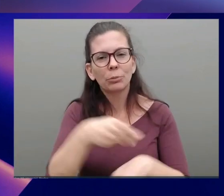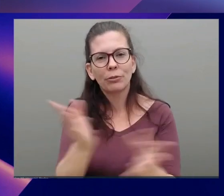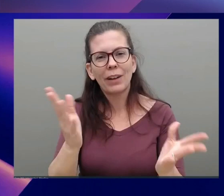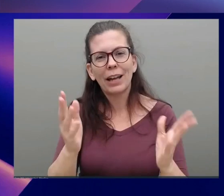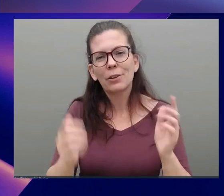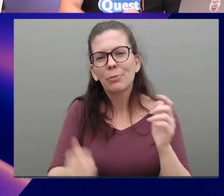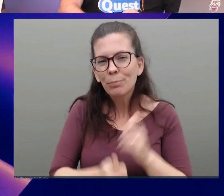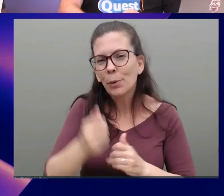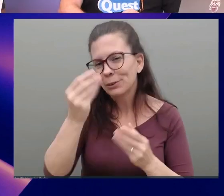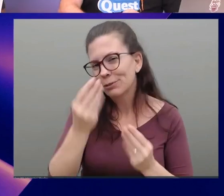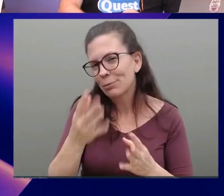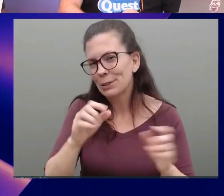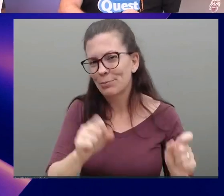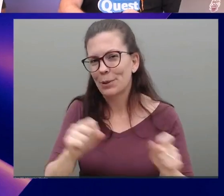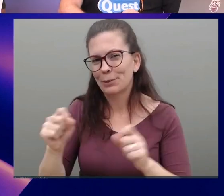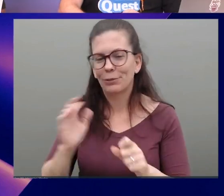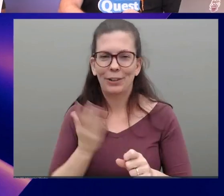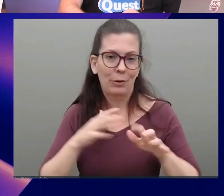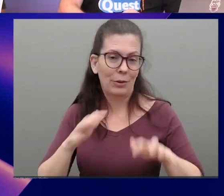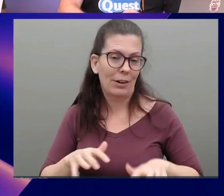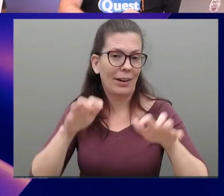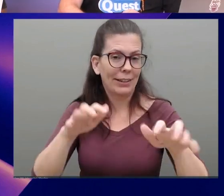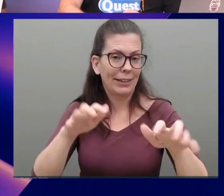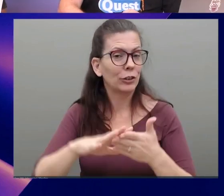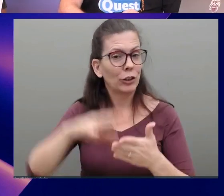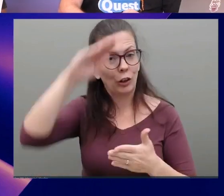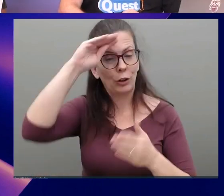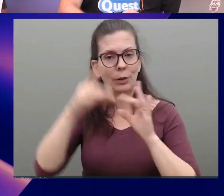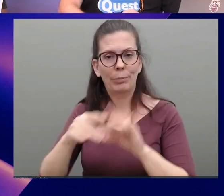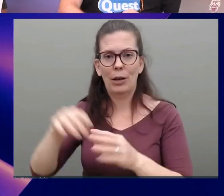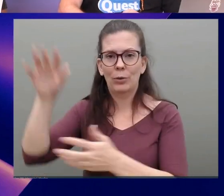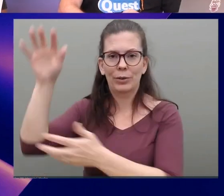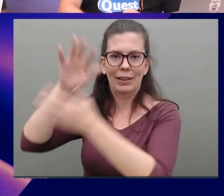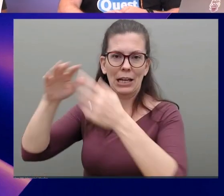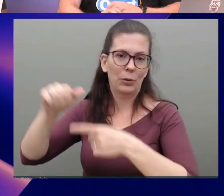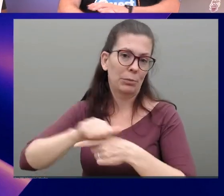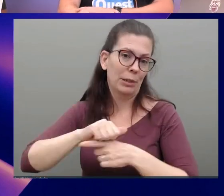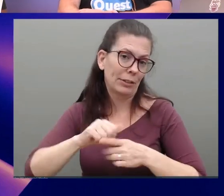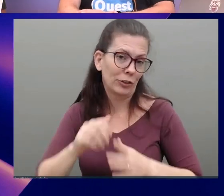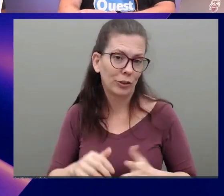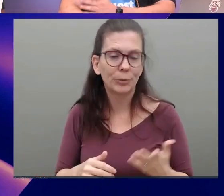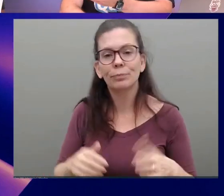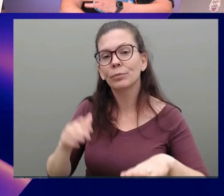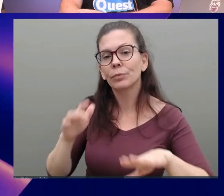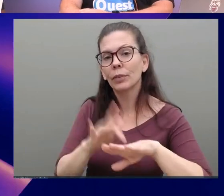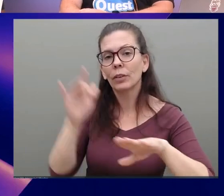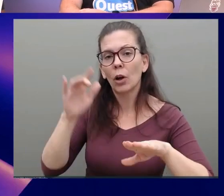for them to learn about Cloud Practitioner. Let me hit this last drone here, Route and Go. We still have three minutes.